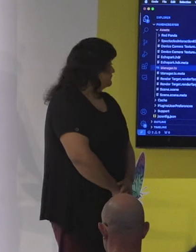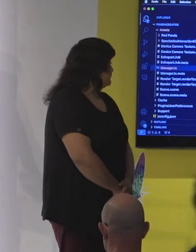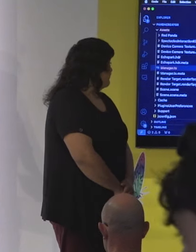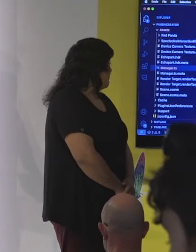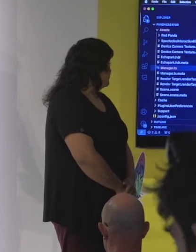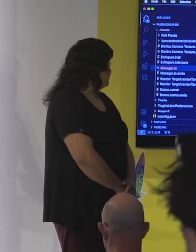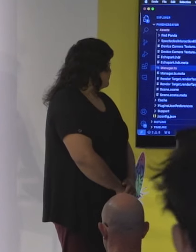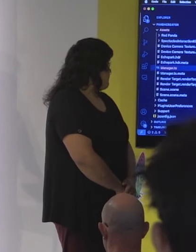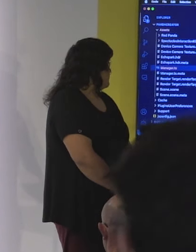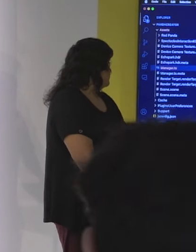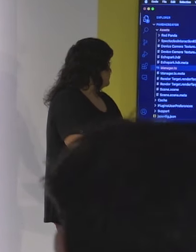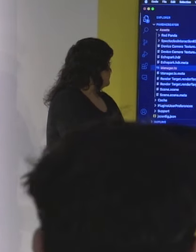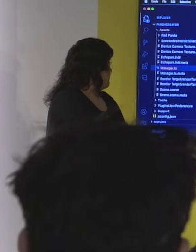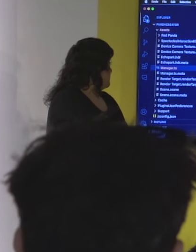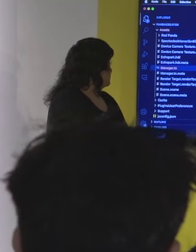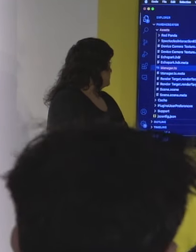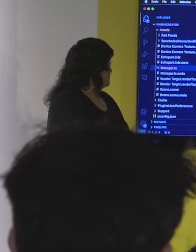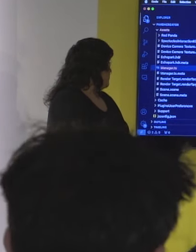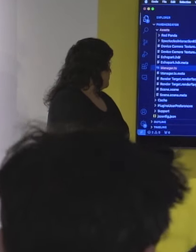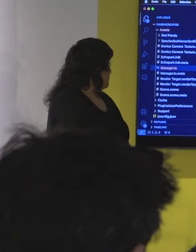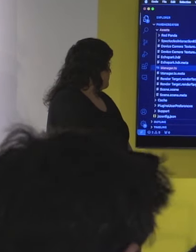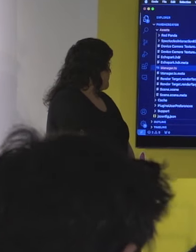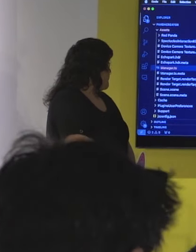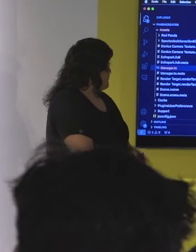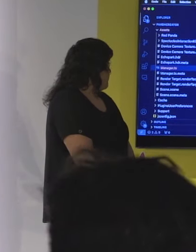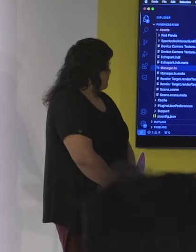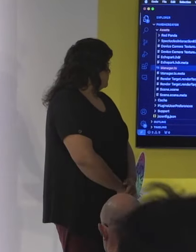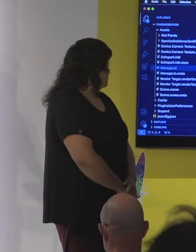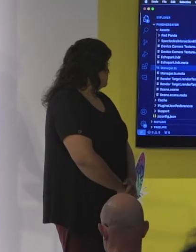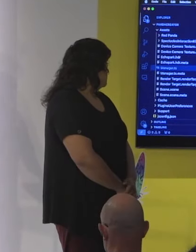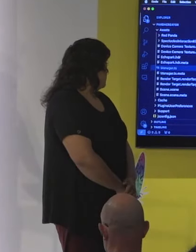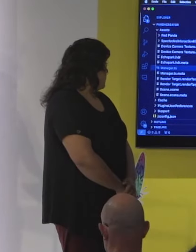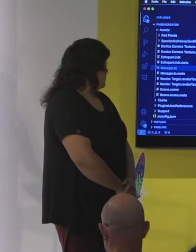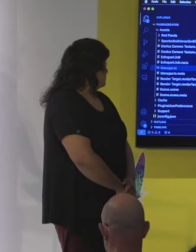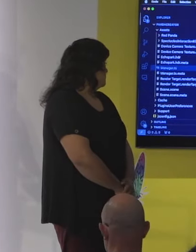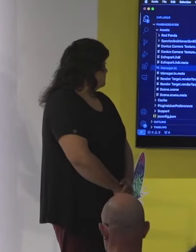Panda prefab instance. (keys clacking) Sequel to this.